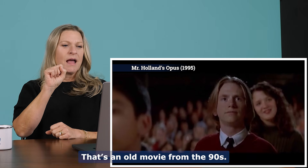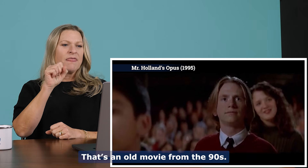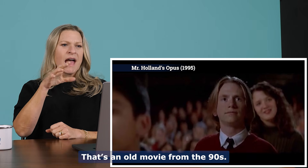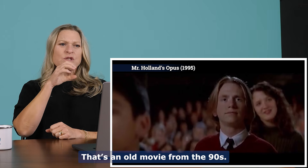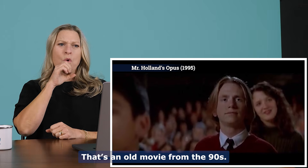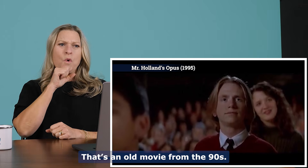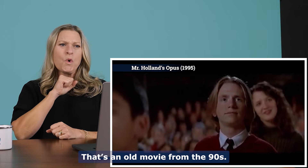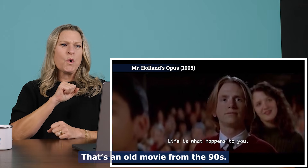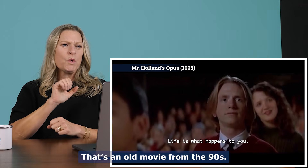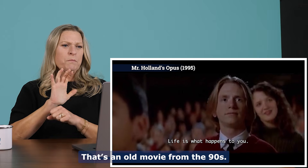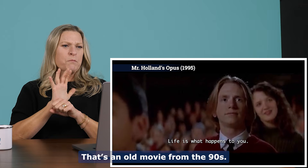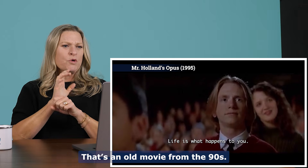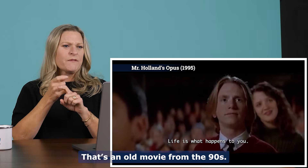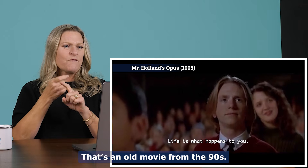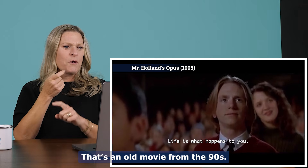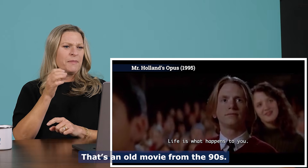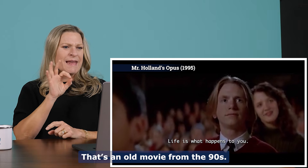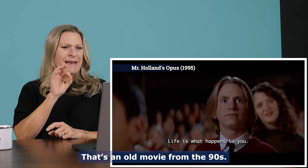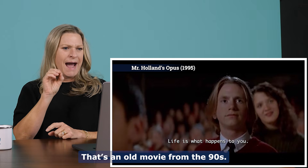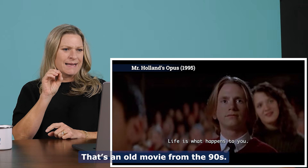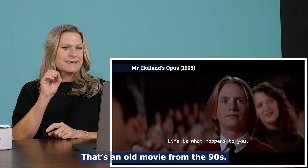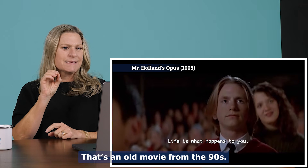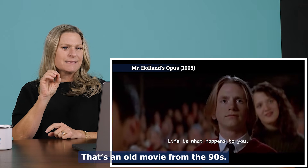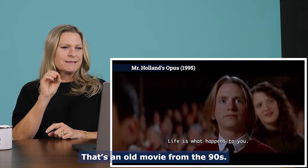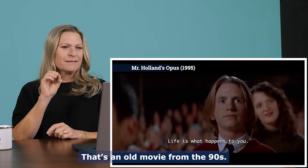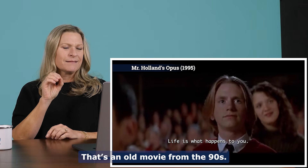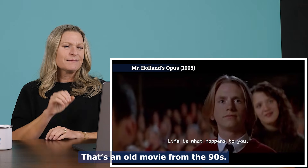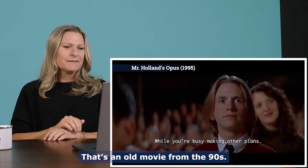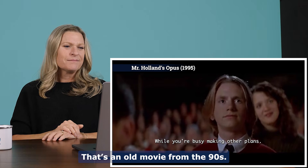That’s an old movie from the 90s.